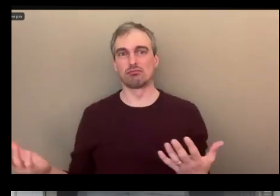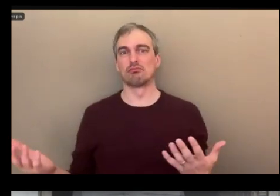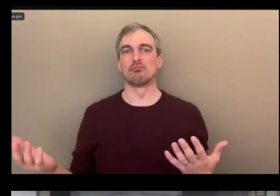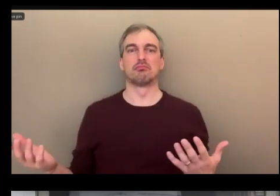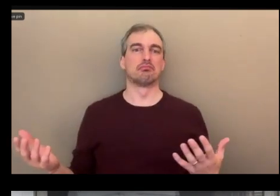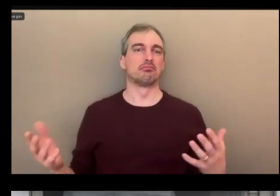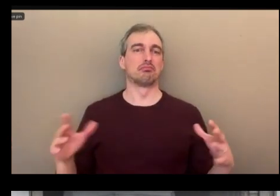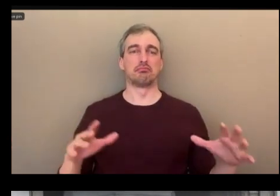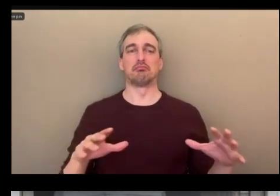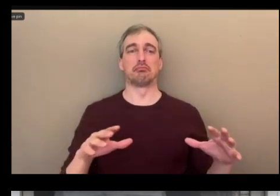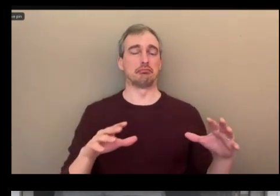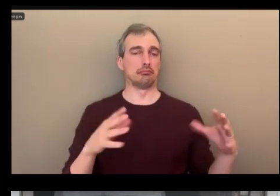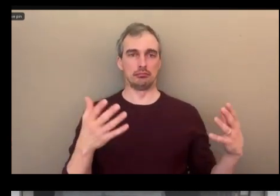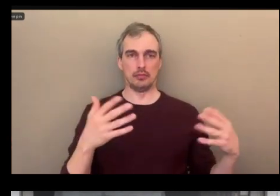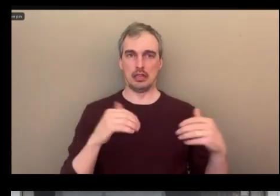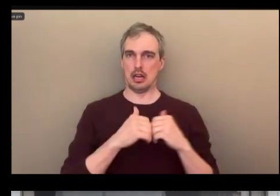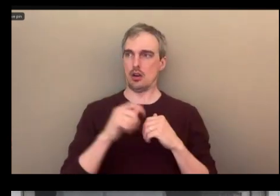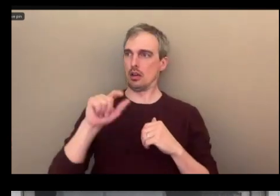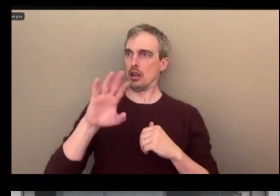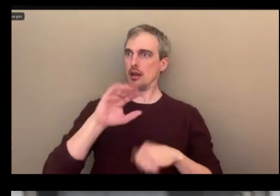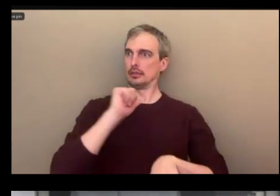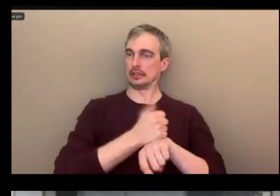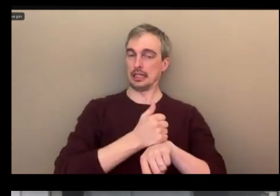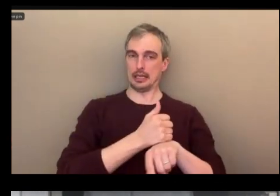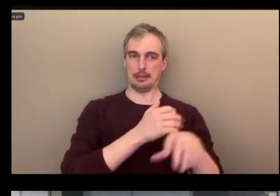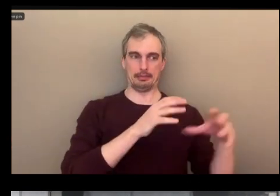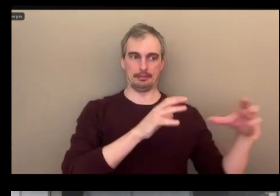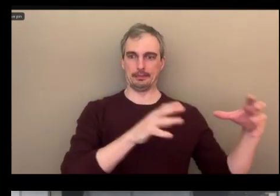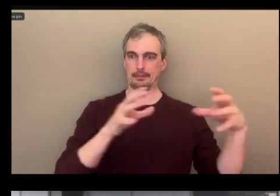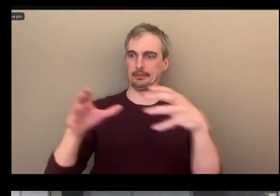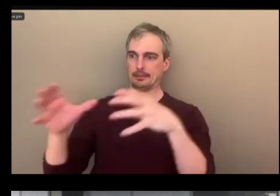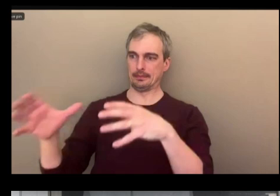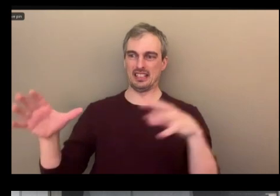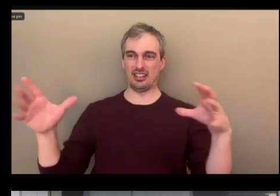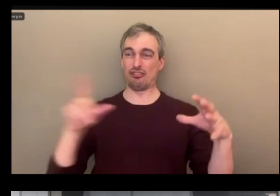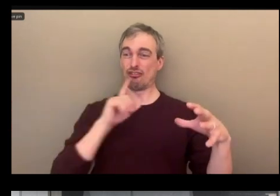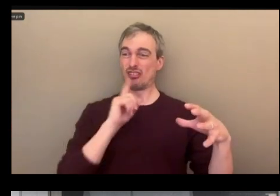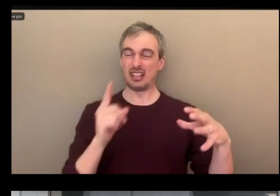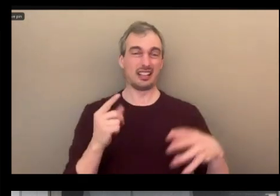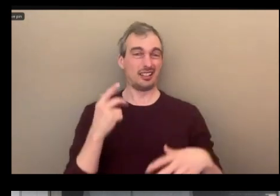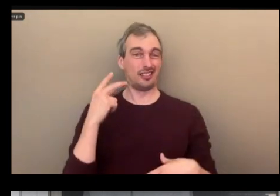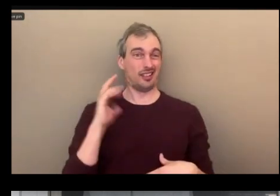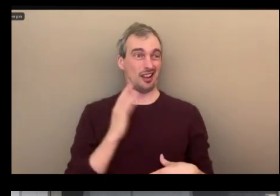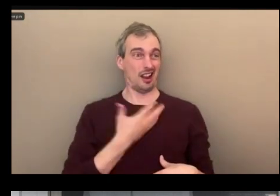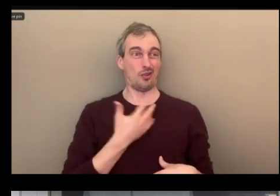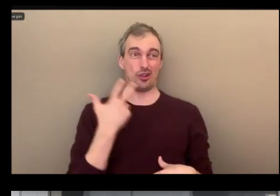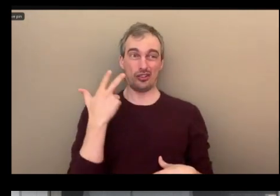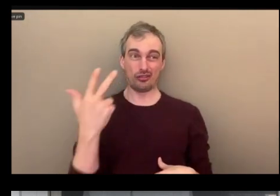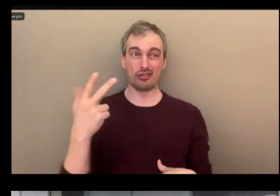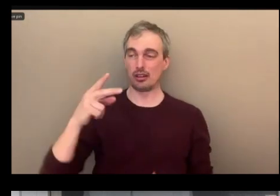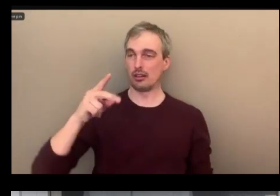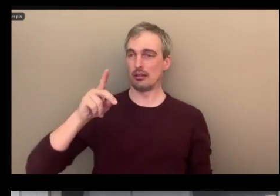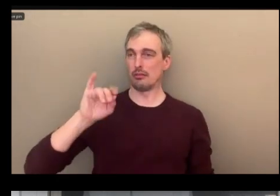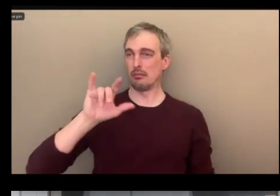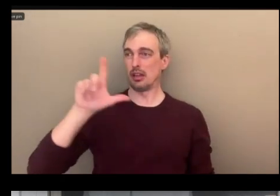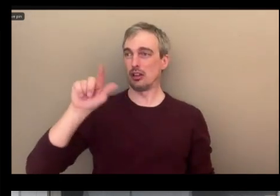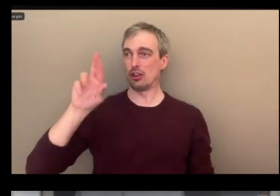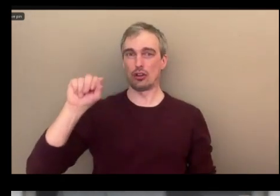Our program is built on three main pillars. Educational awareness. Compliance. And beyond compliance.